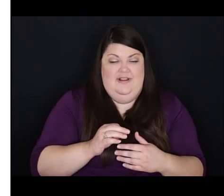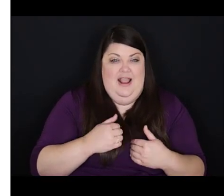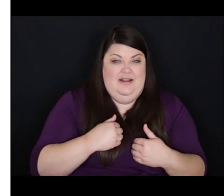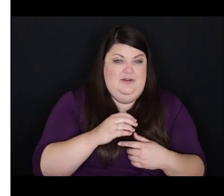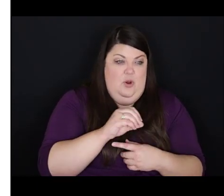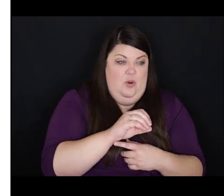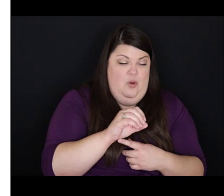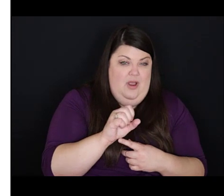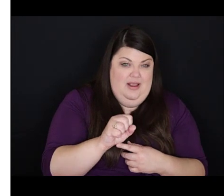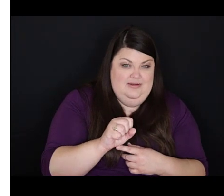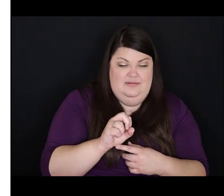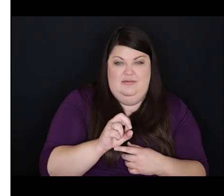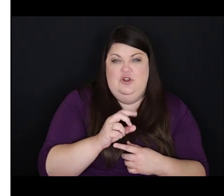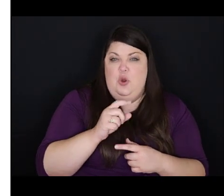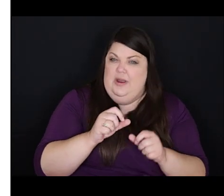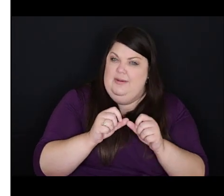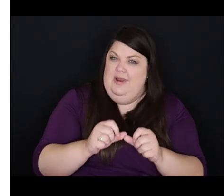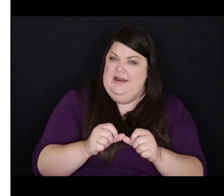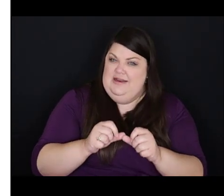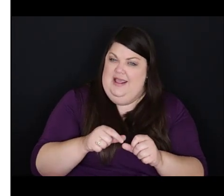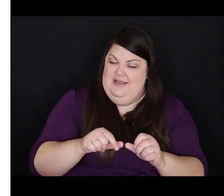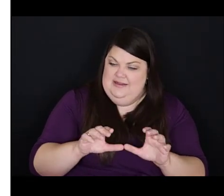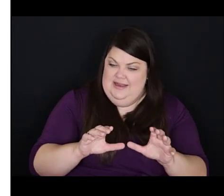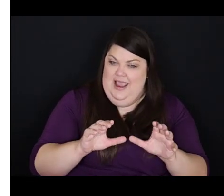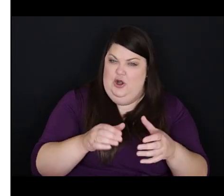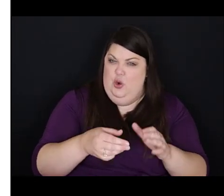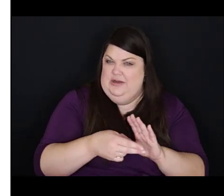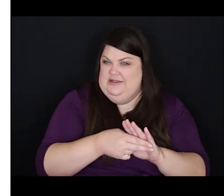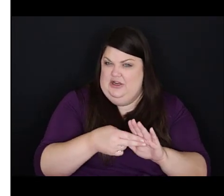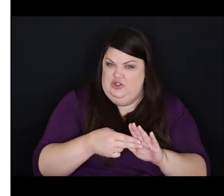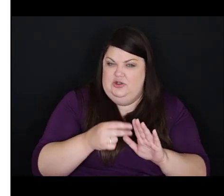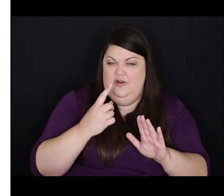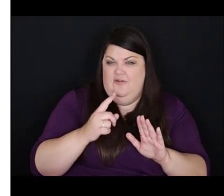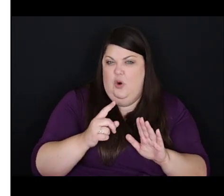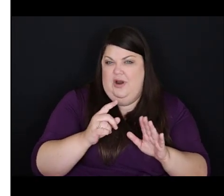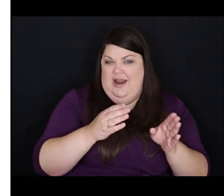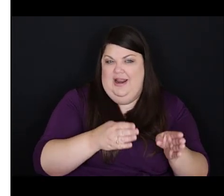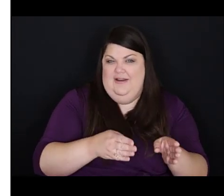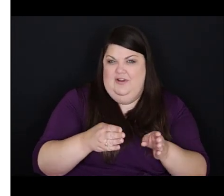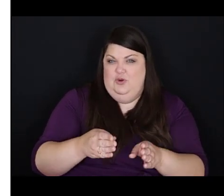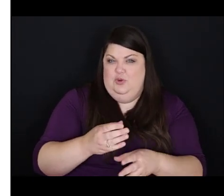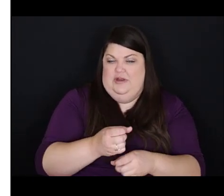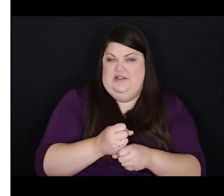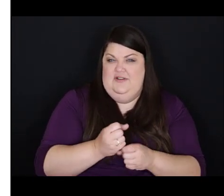so it can maintain this categorization for individuals receiving supported employment